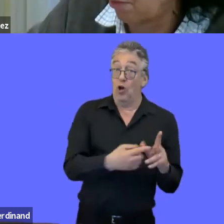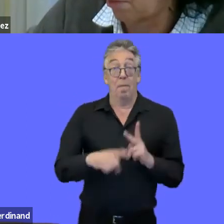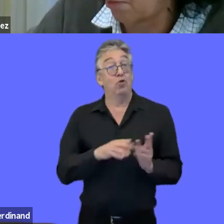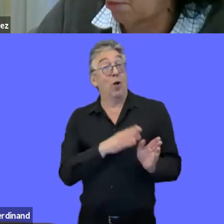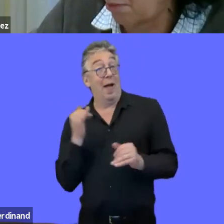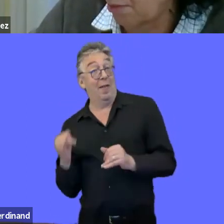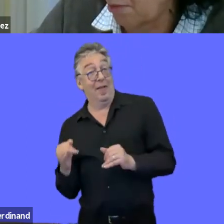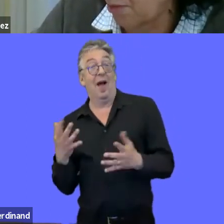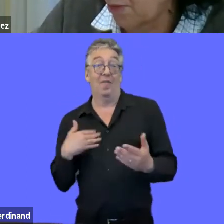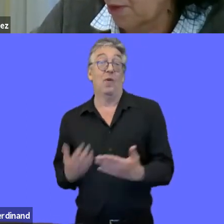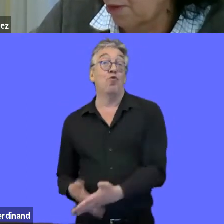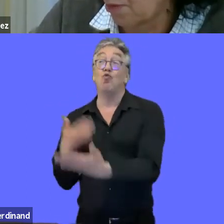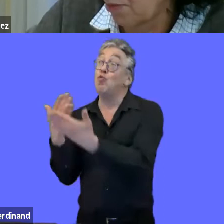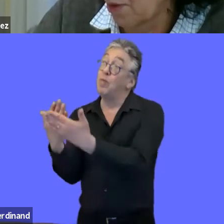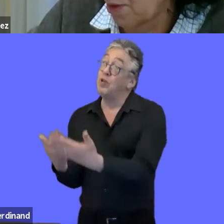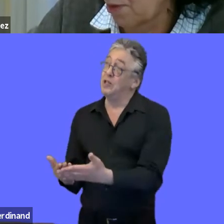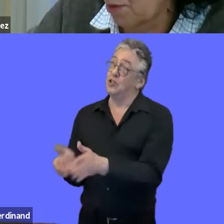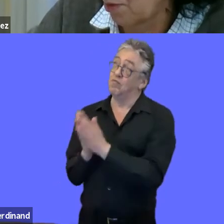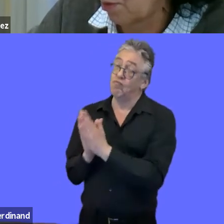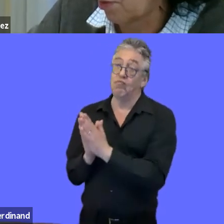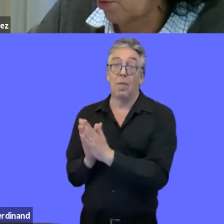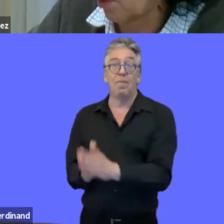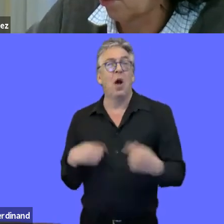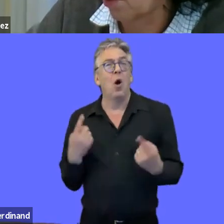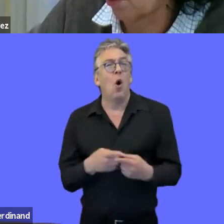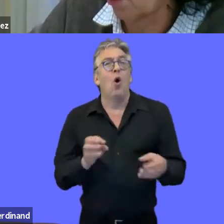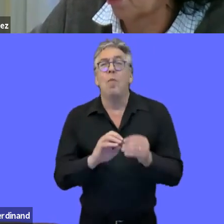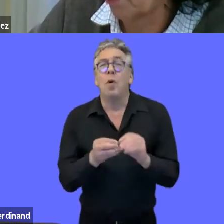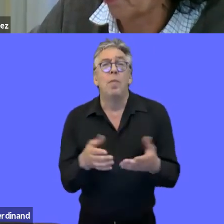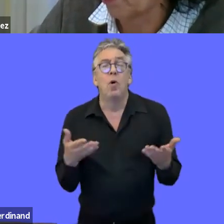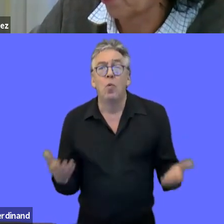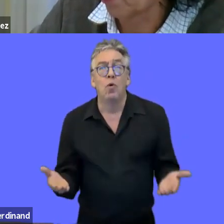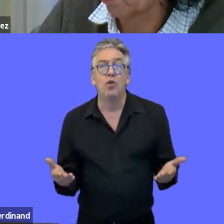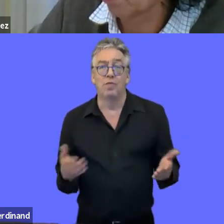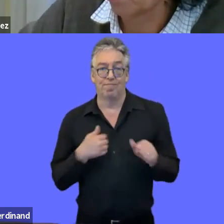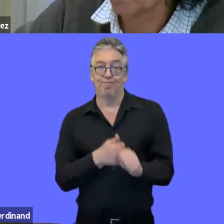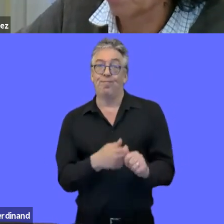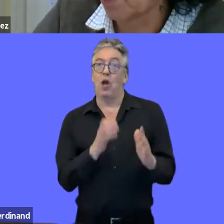Our main concerns were around articles 12 and articles 19